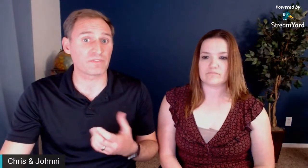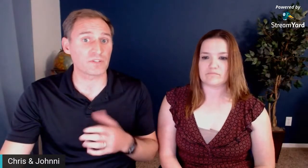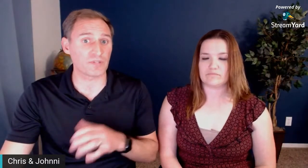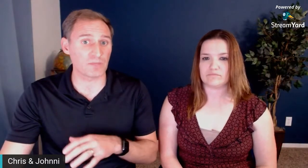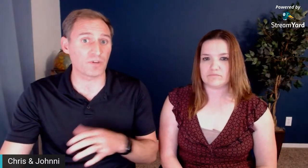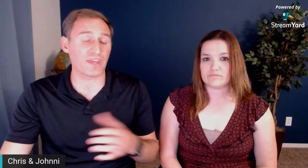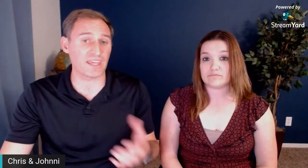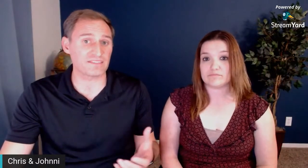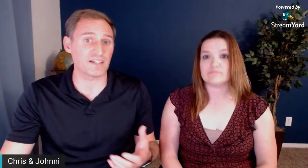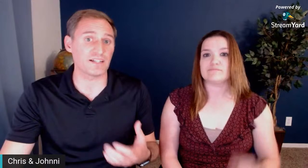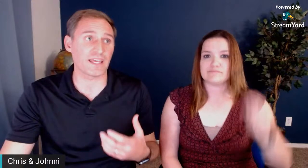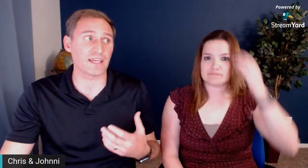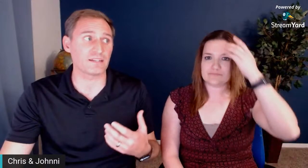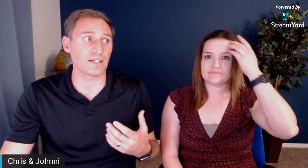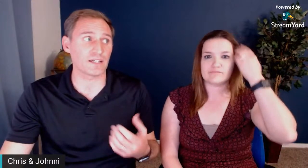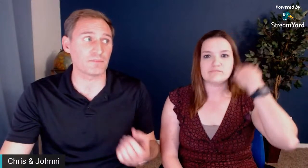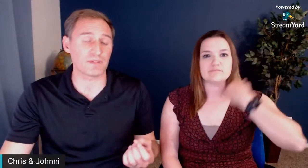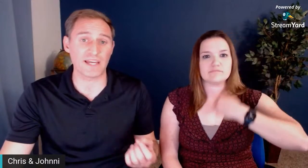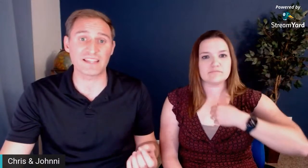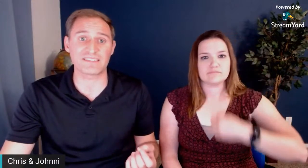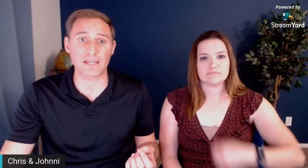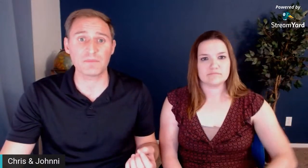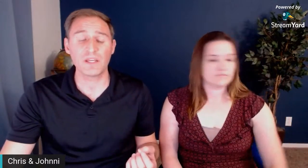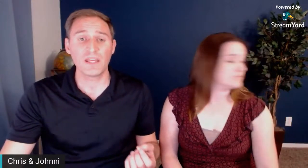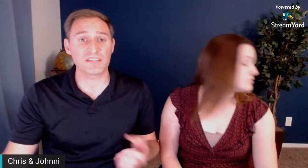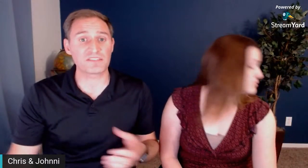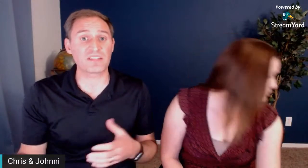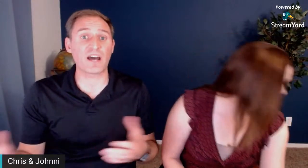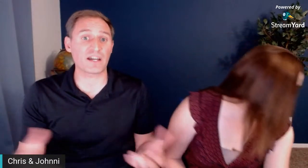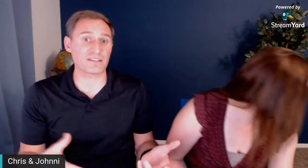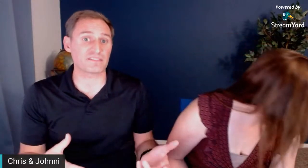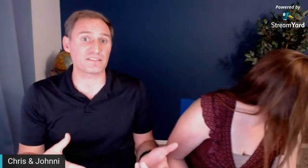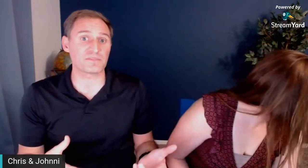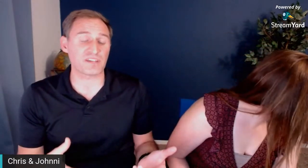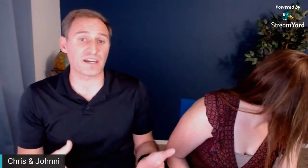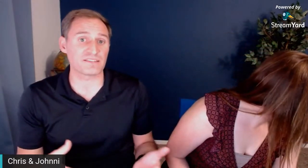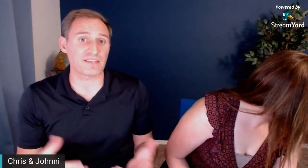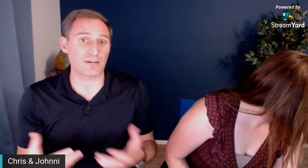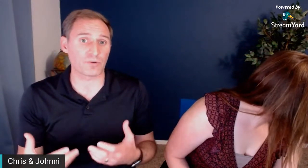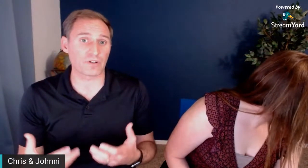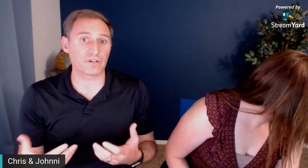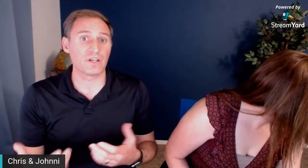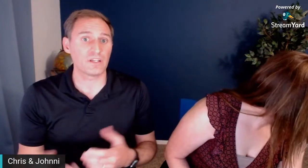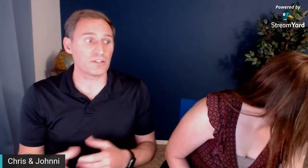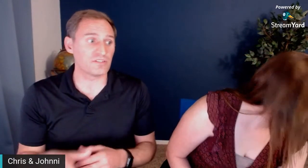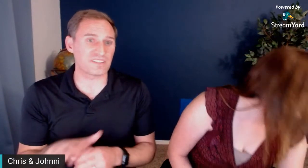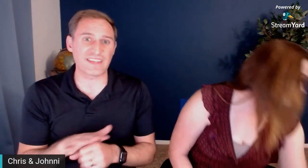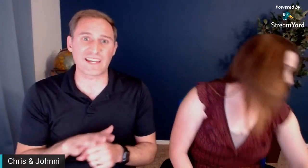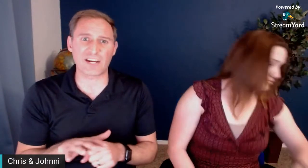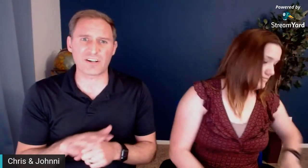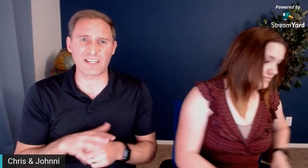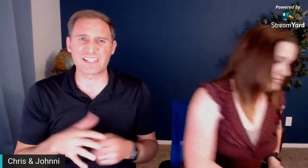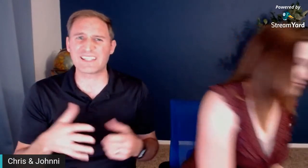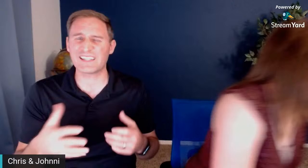fluent in both asl and lsm and so they taught us some signs that were used in that area and again